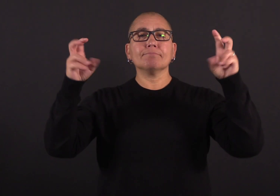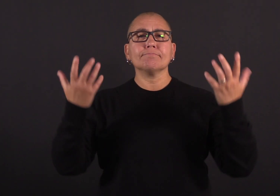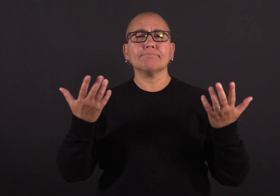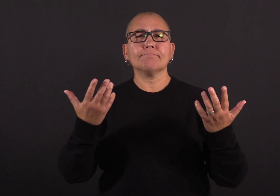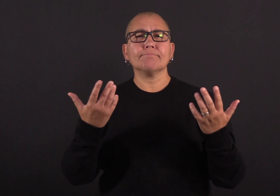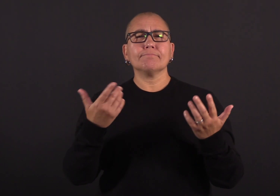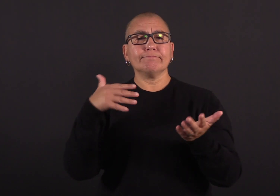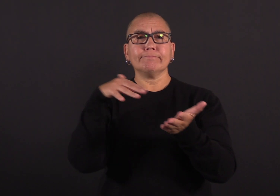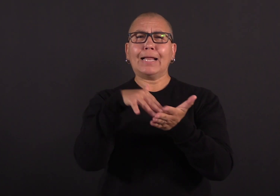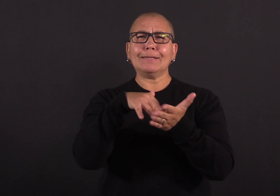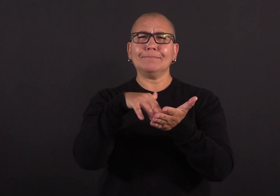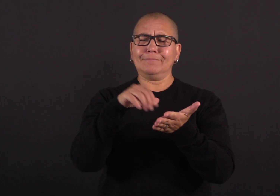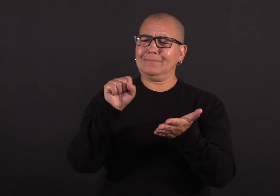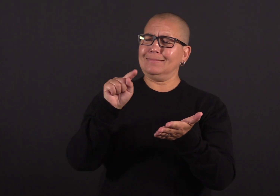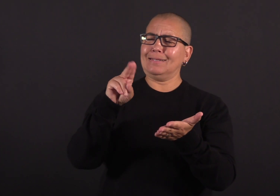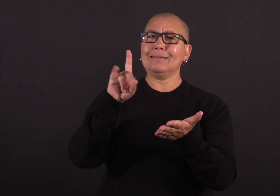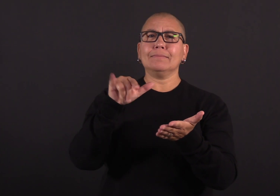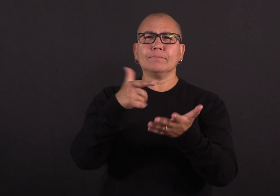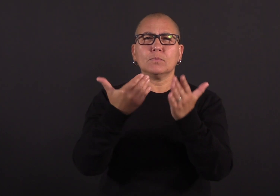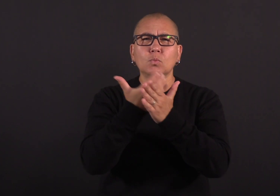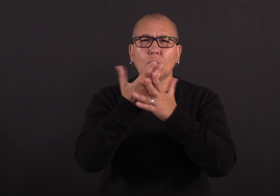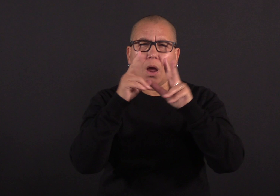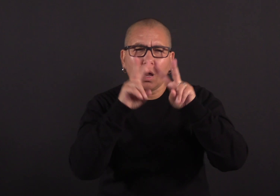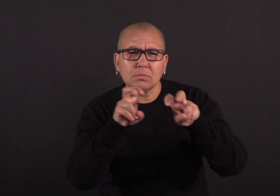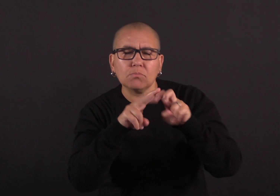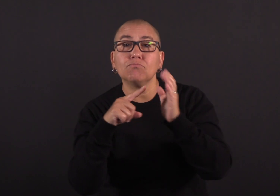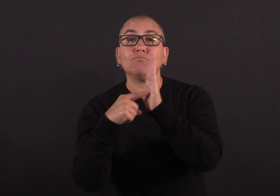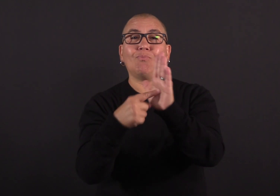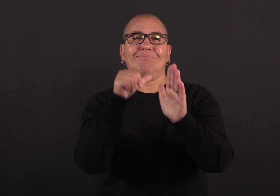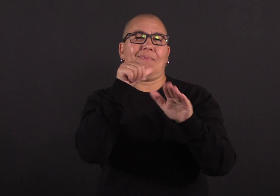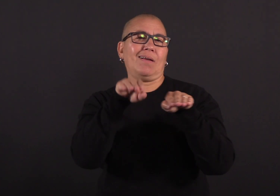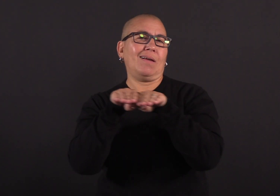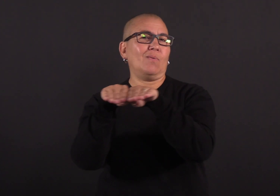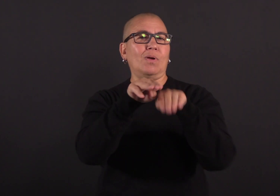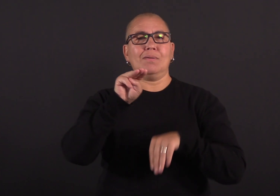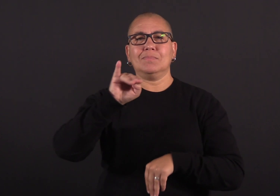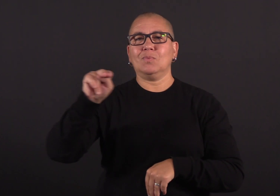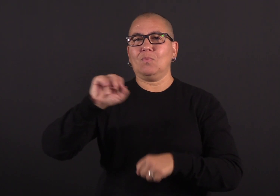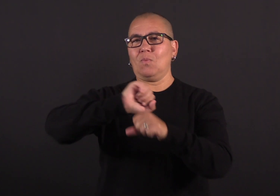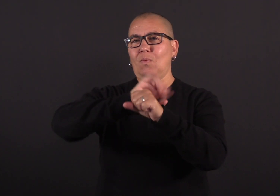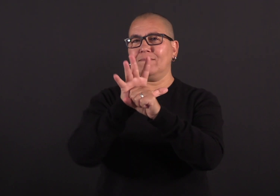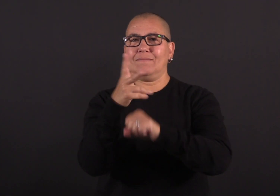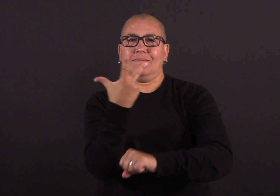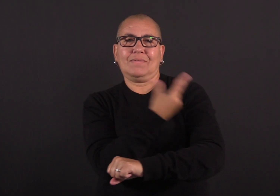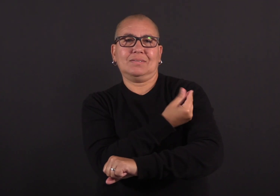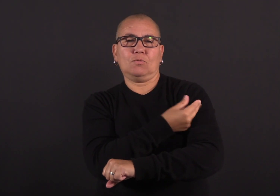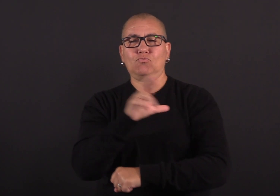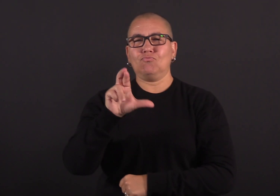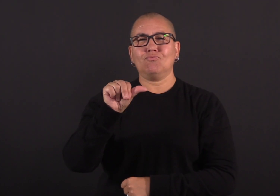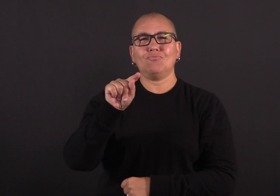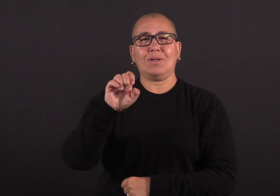Study reveals disparities in Minnesota’s COVID-19 vaccination rates